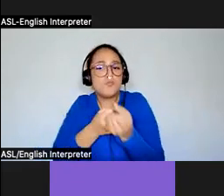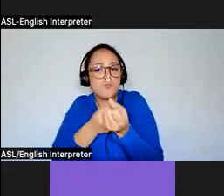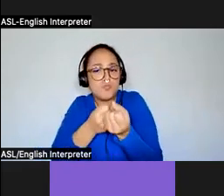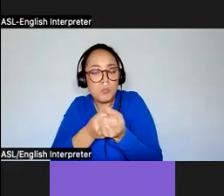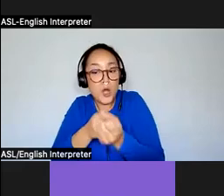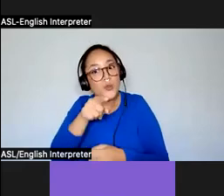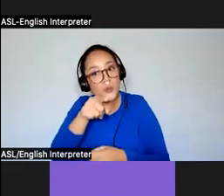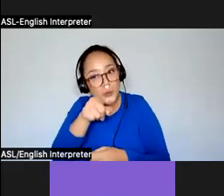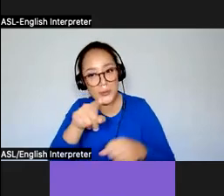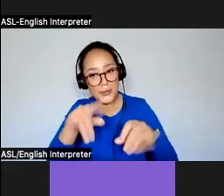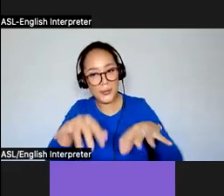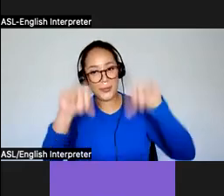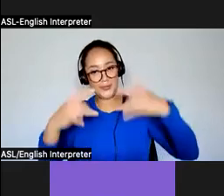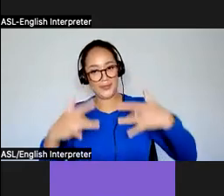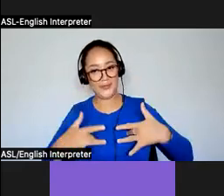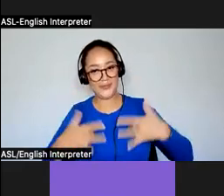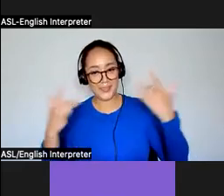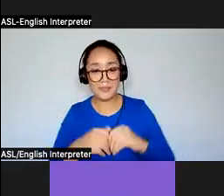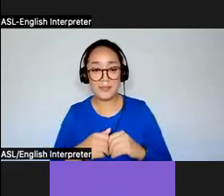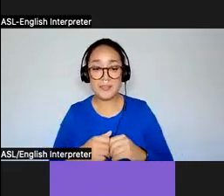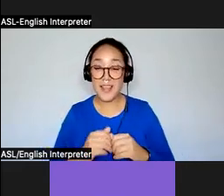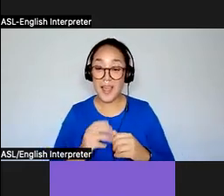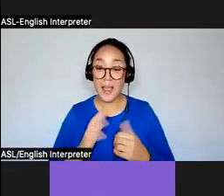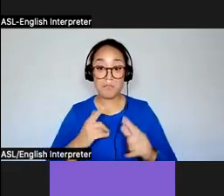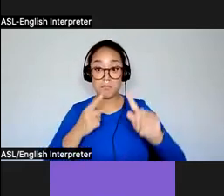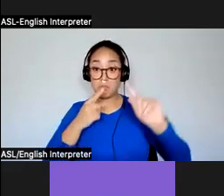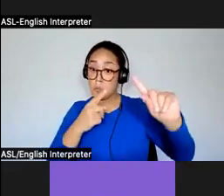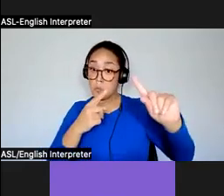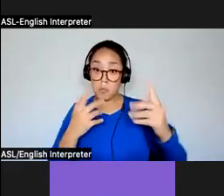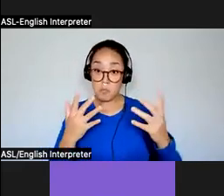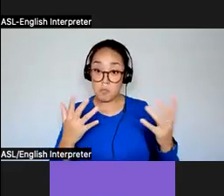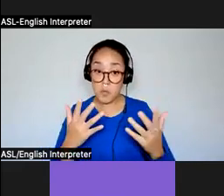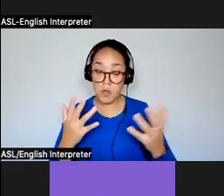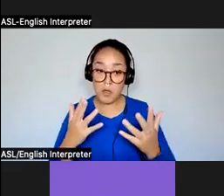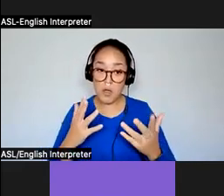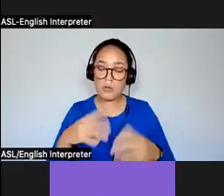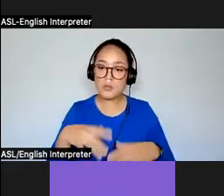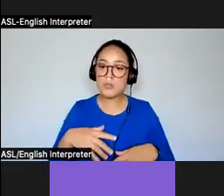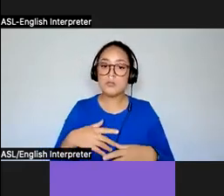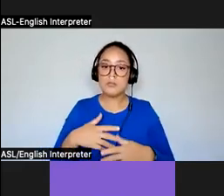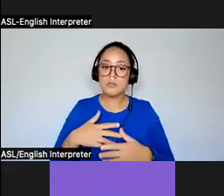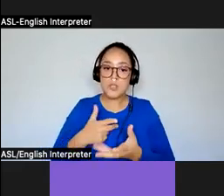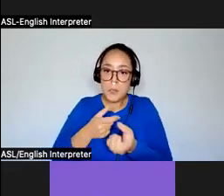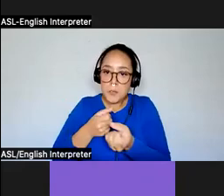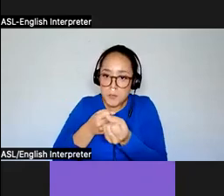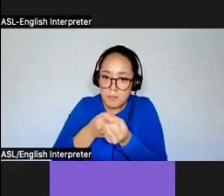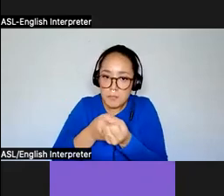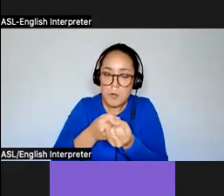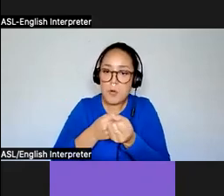And our real main objective is to be is to help support both artists arts organization